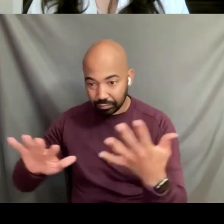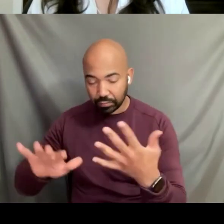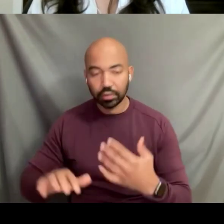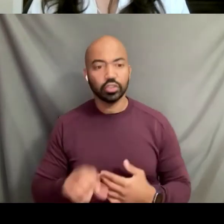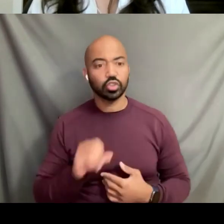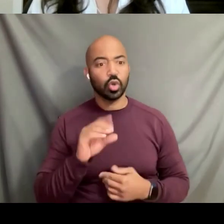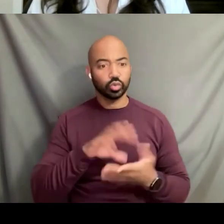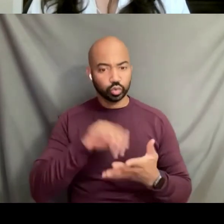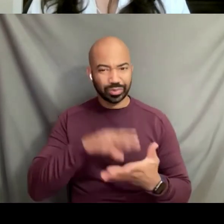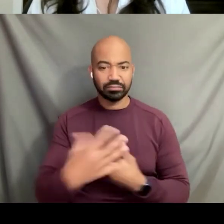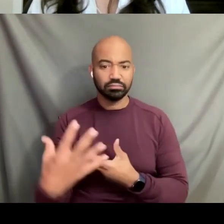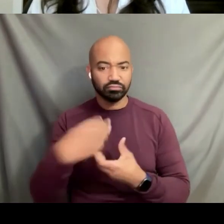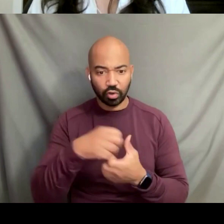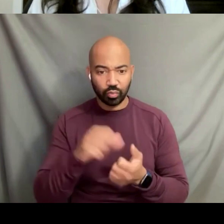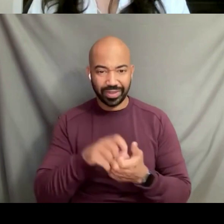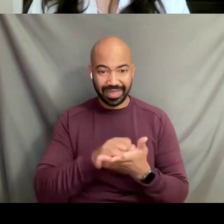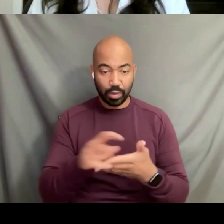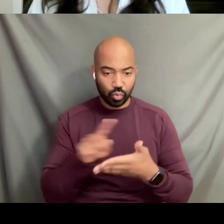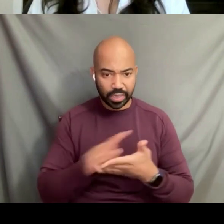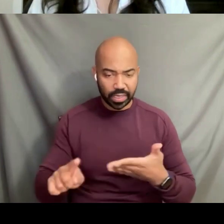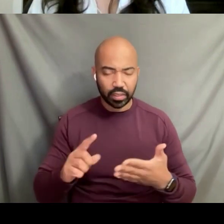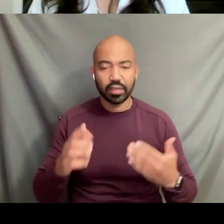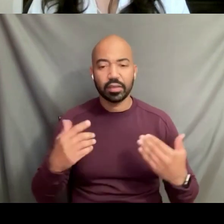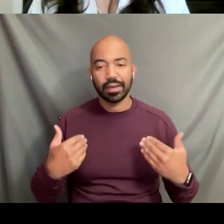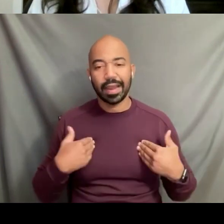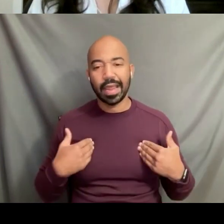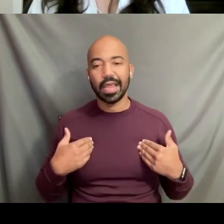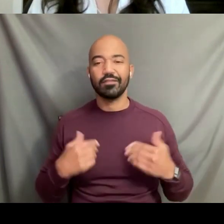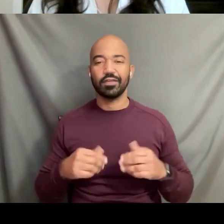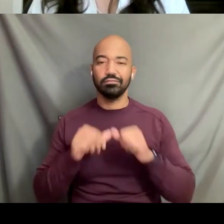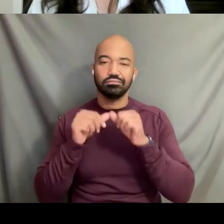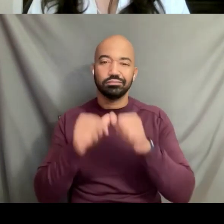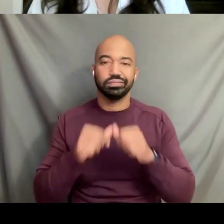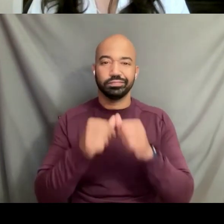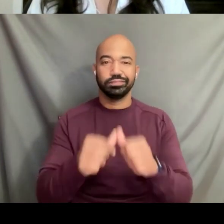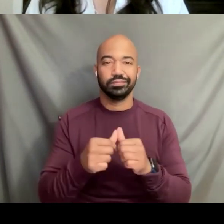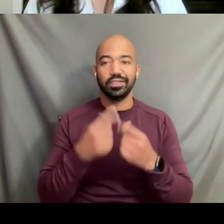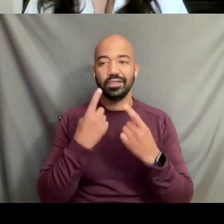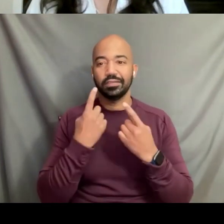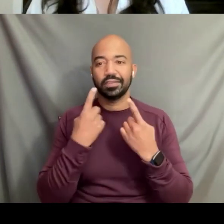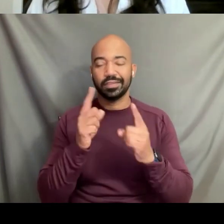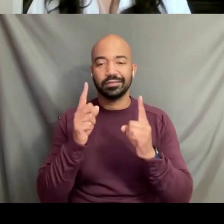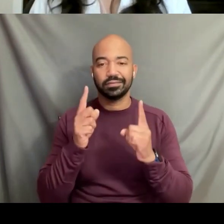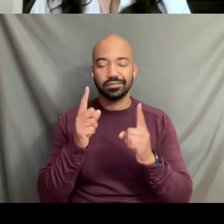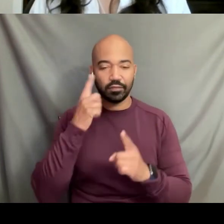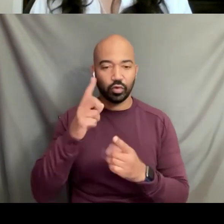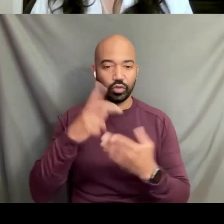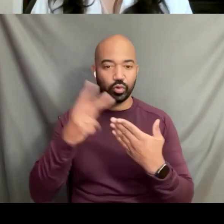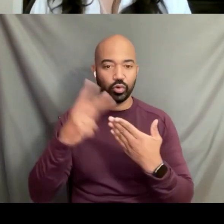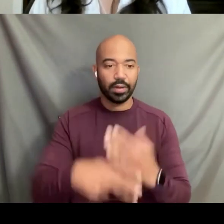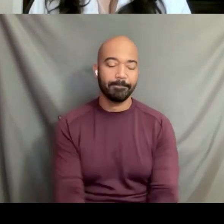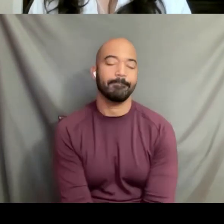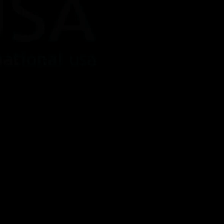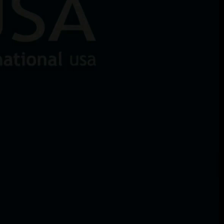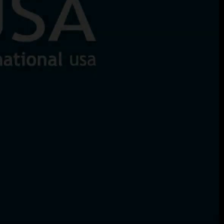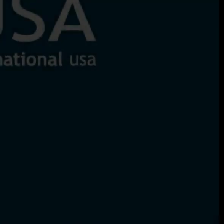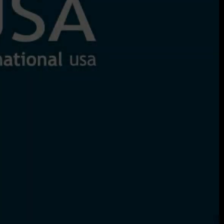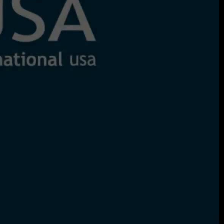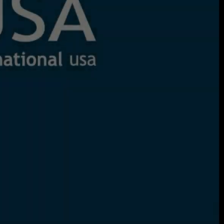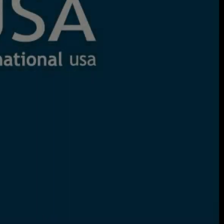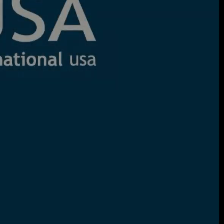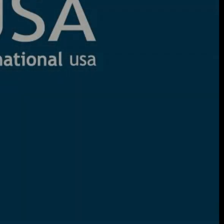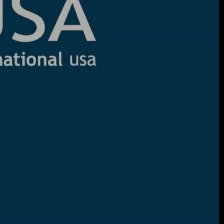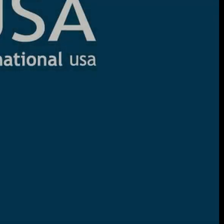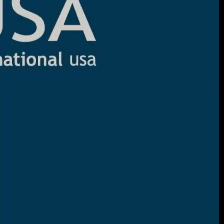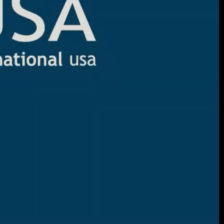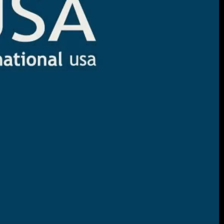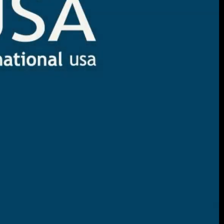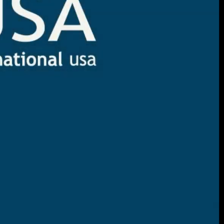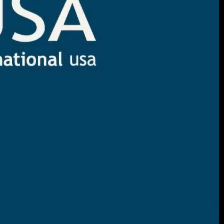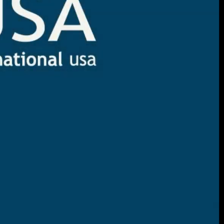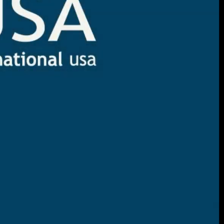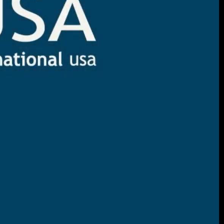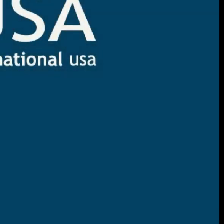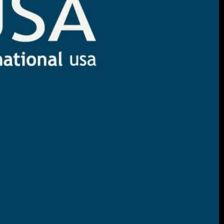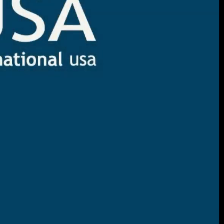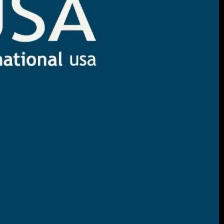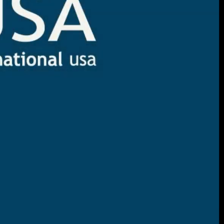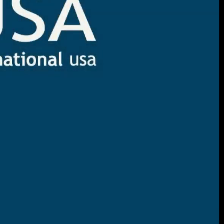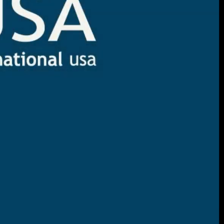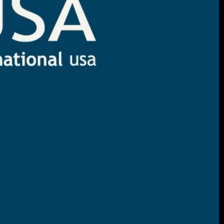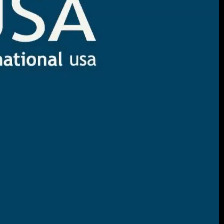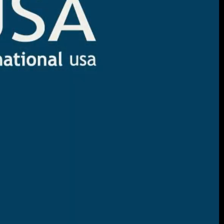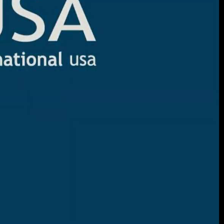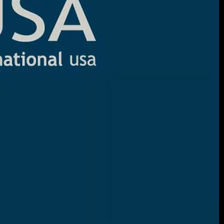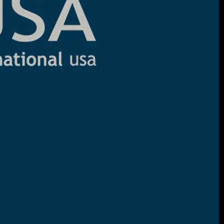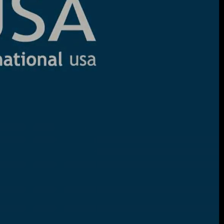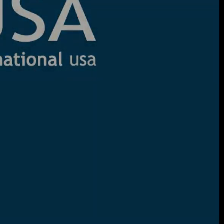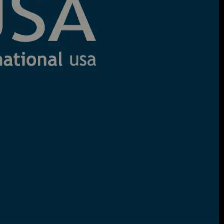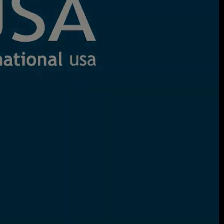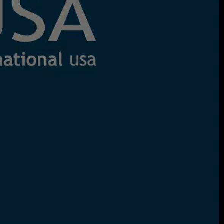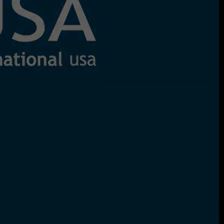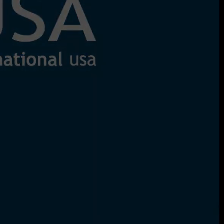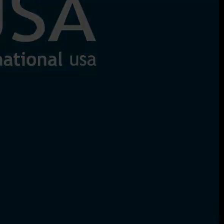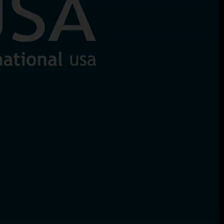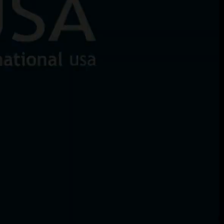students' long term success in the program. So thanks for bringing all those points up, too.